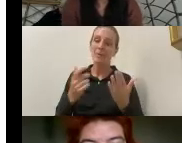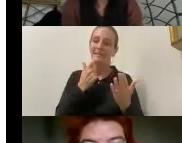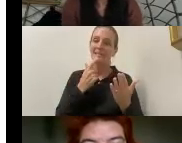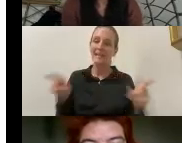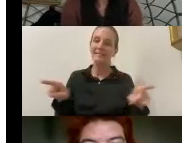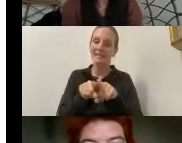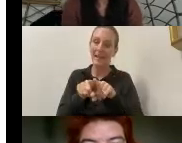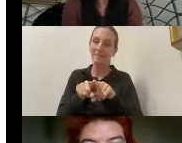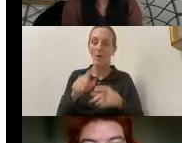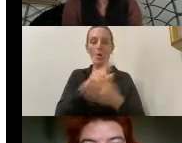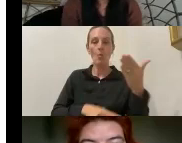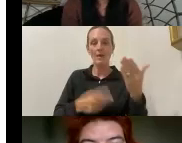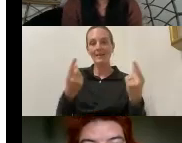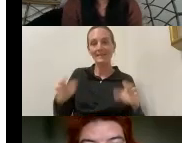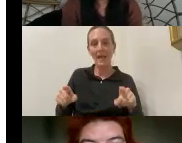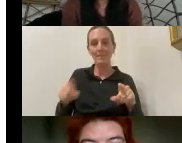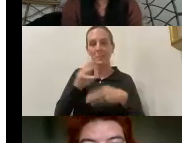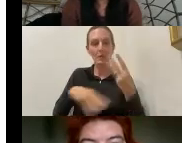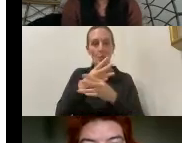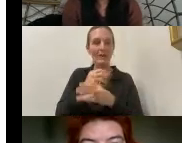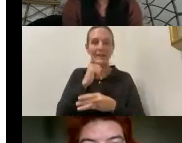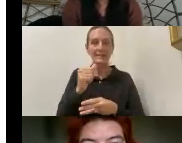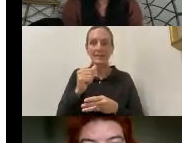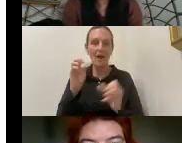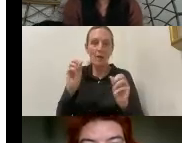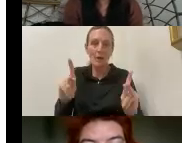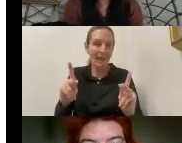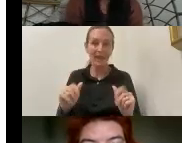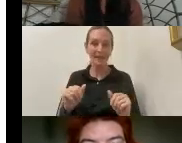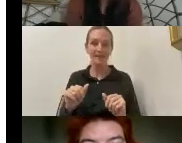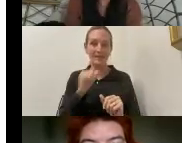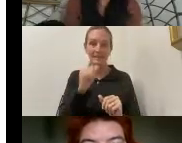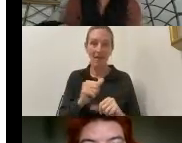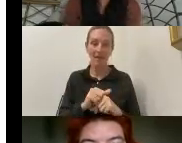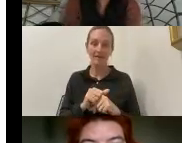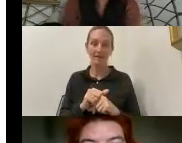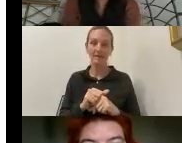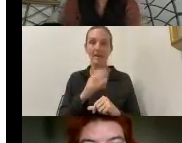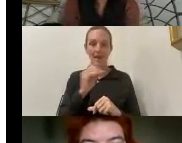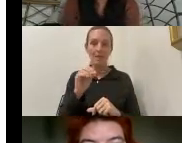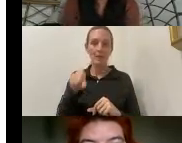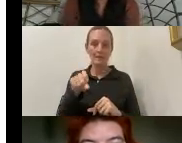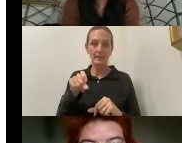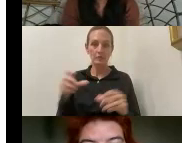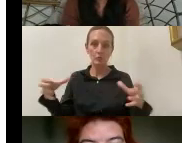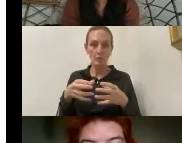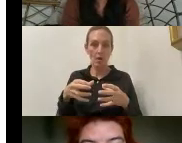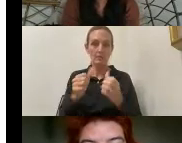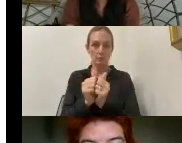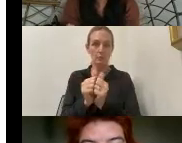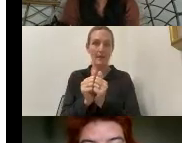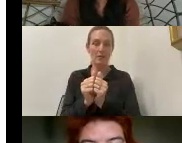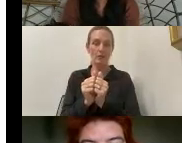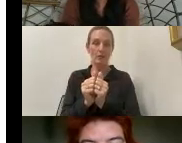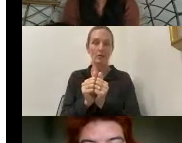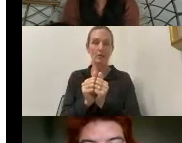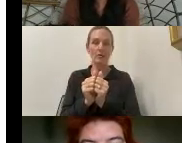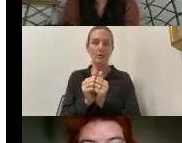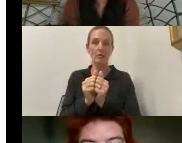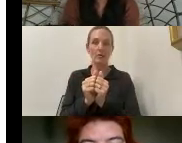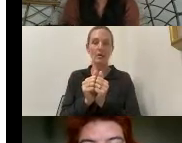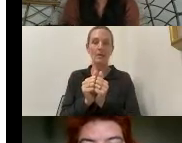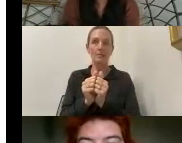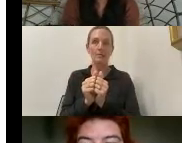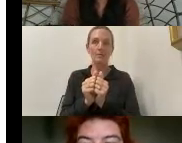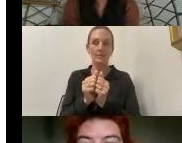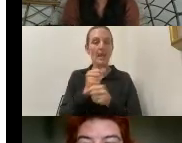happening in the world, it isn't okay and we need to come together to make a change,